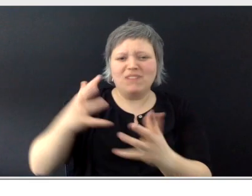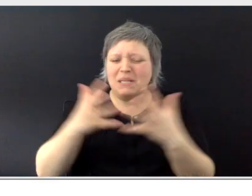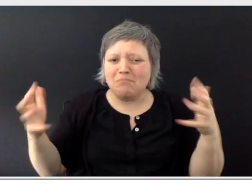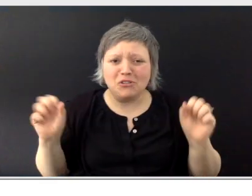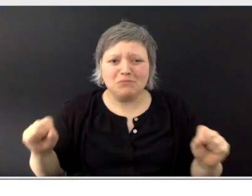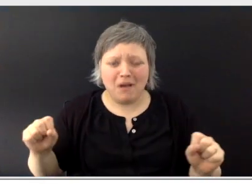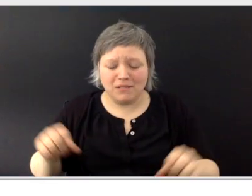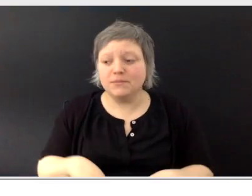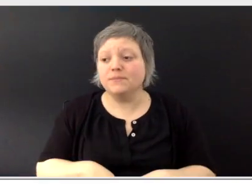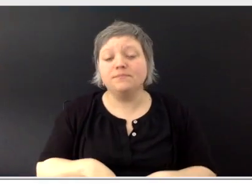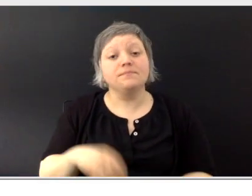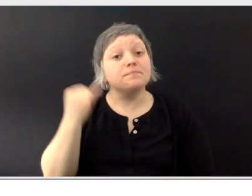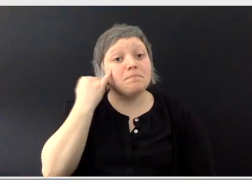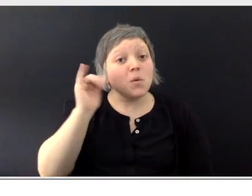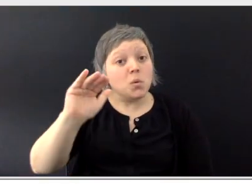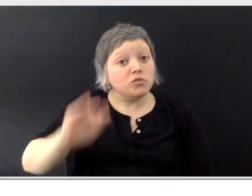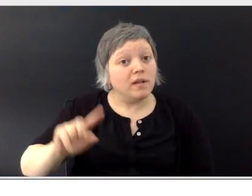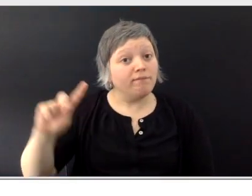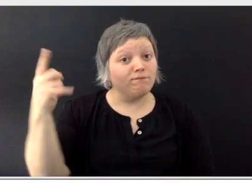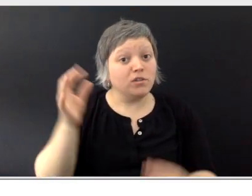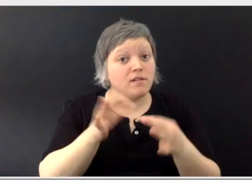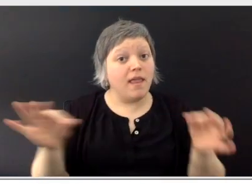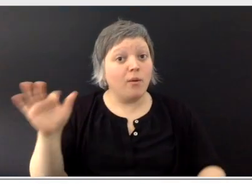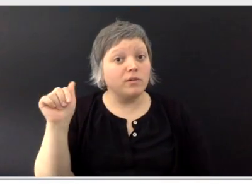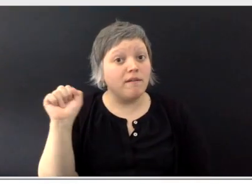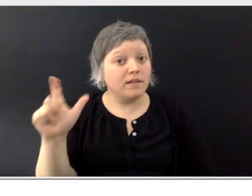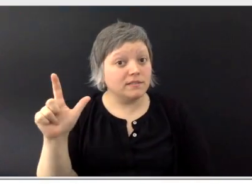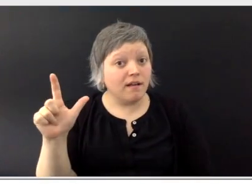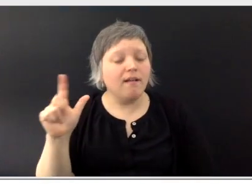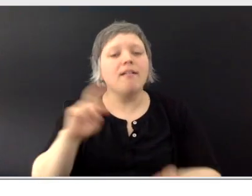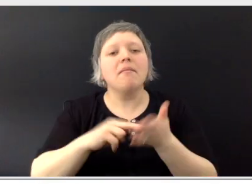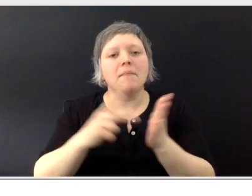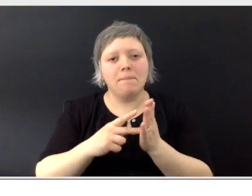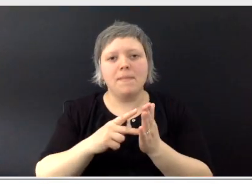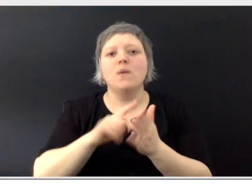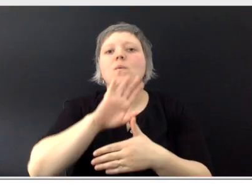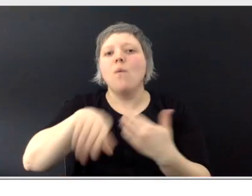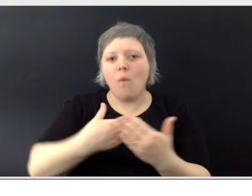So, if your child's first language is ASL, you want to get everyone in the household involved and